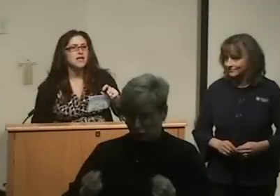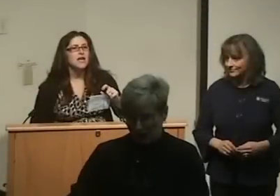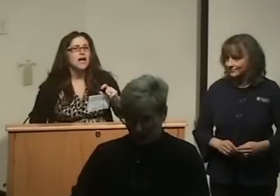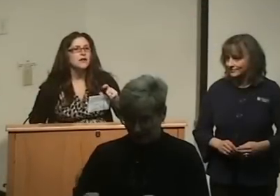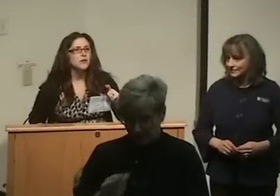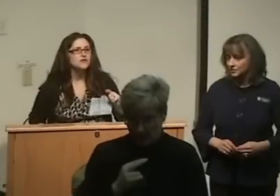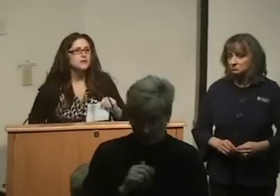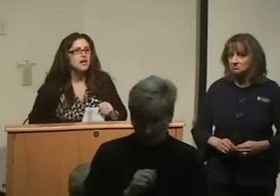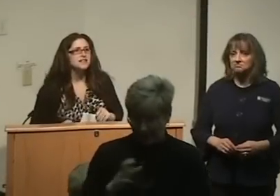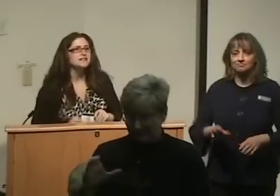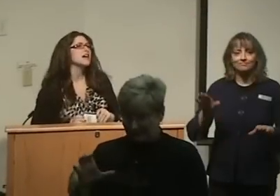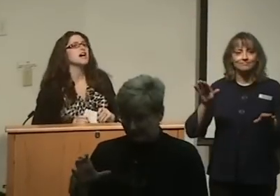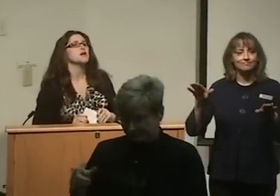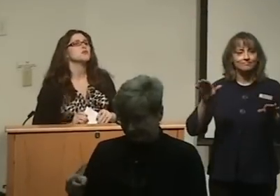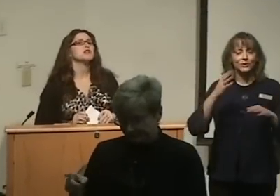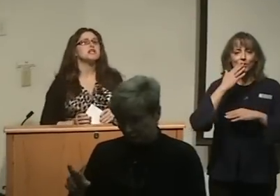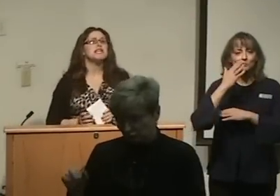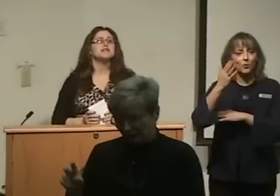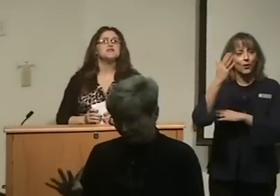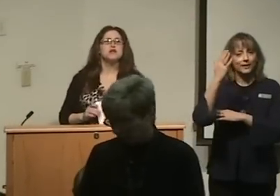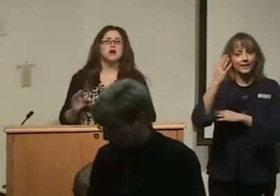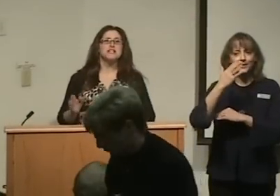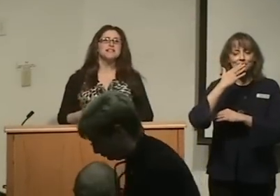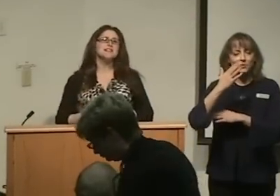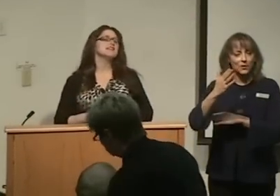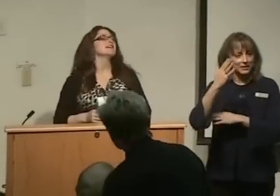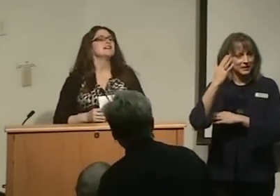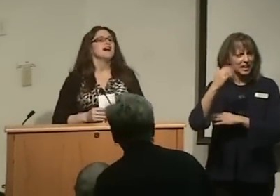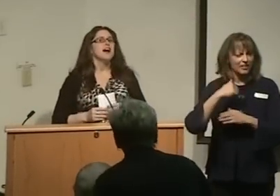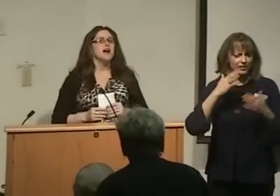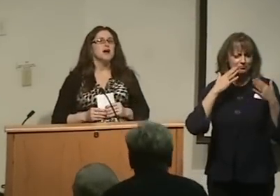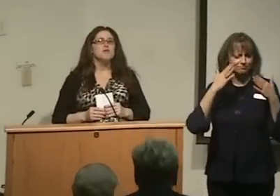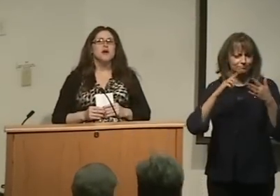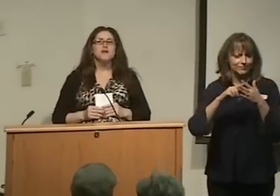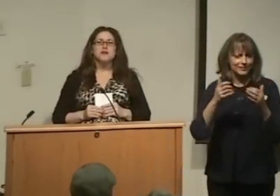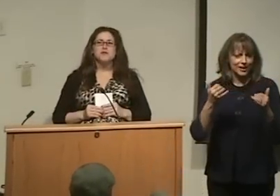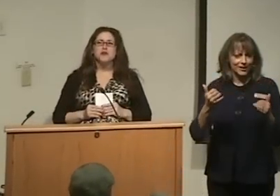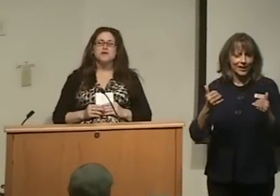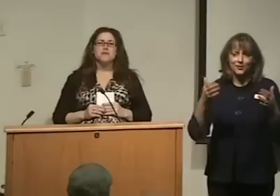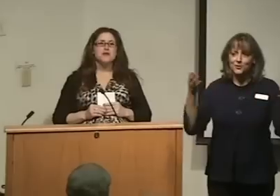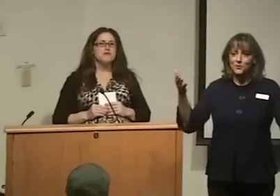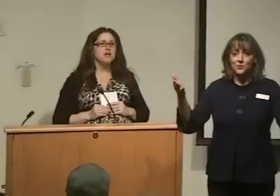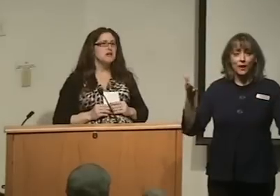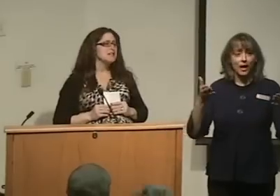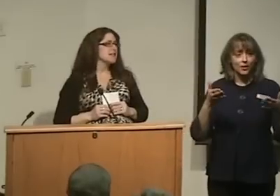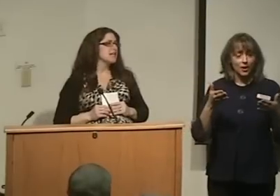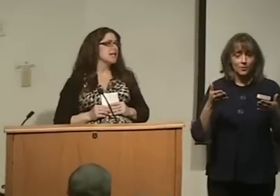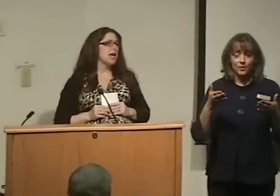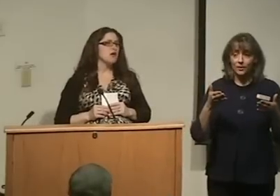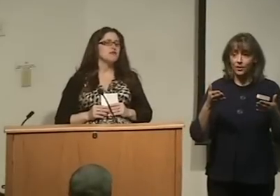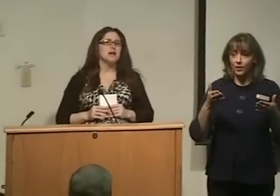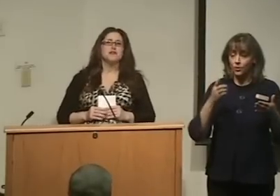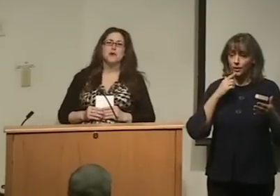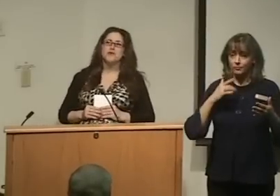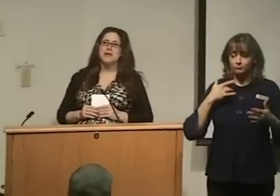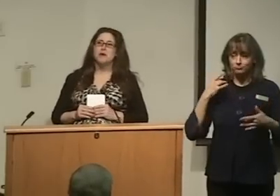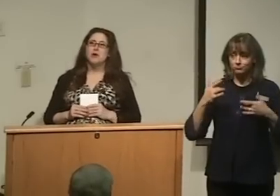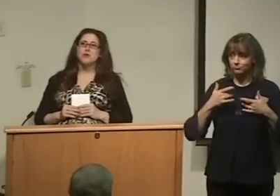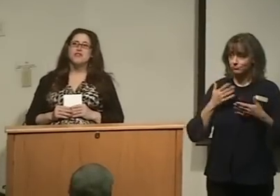Hello everyone. We're going to get started. Welcome. We're very excited to have Dr. Jose Bowen